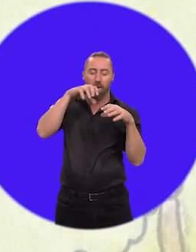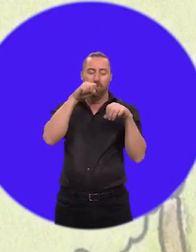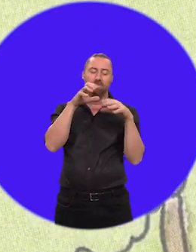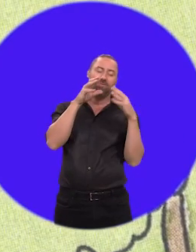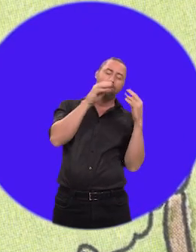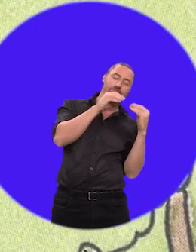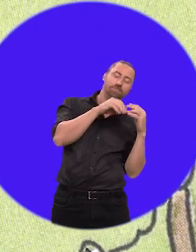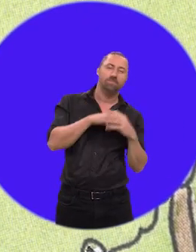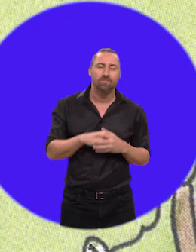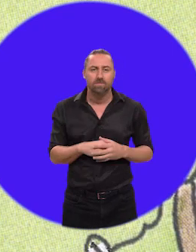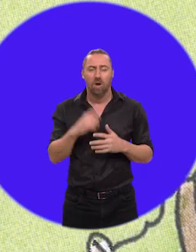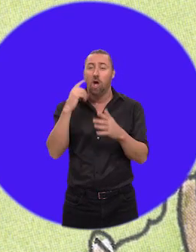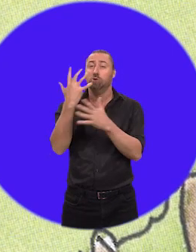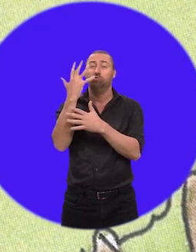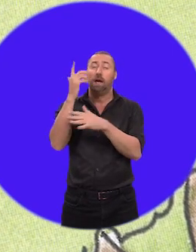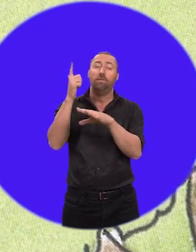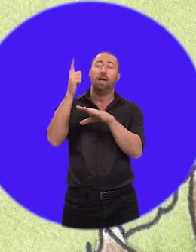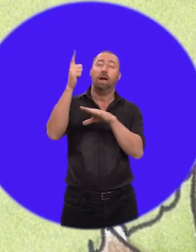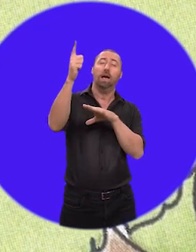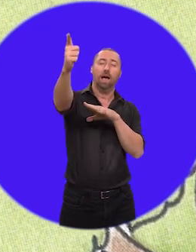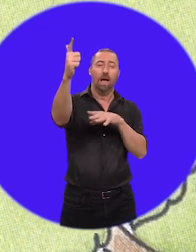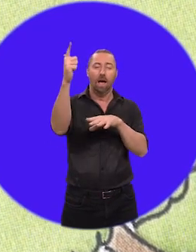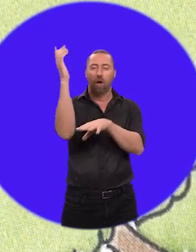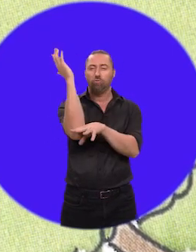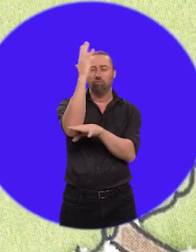The gentle creek of the tree, at the end of her street.